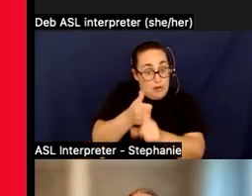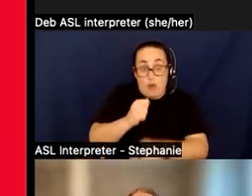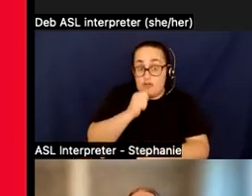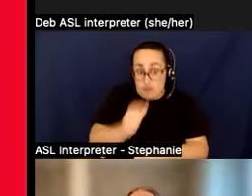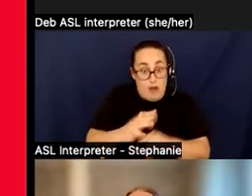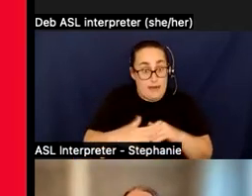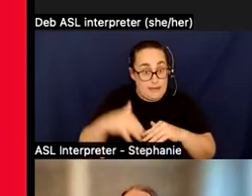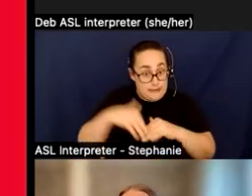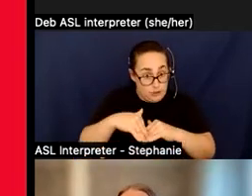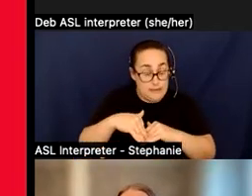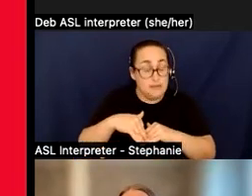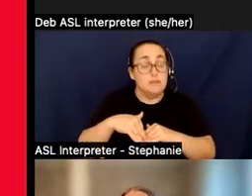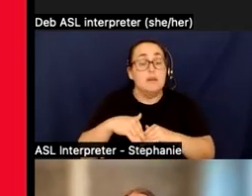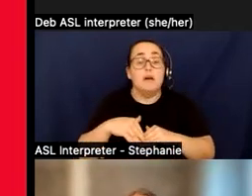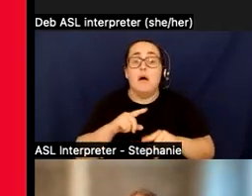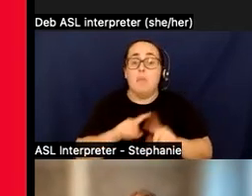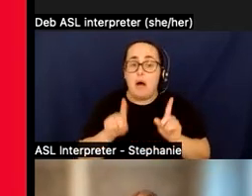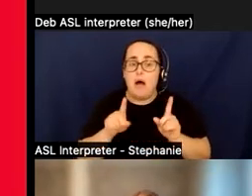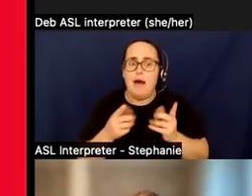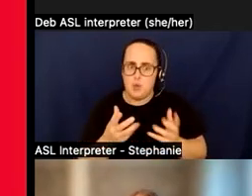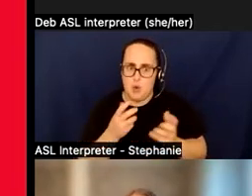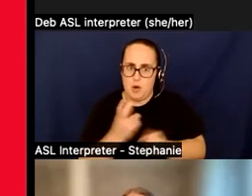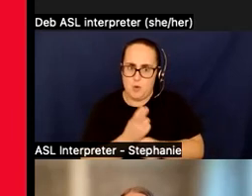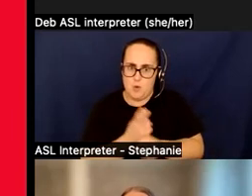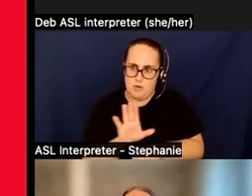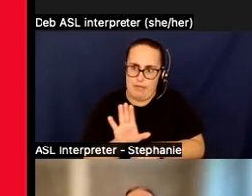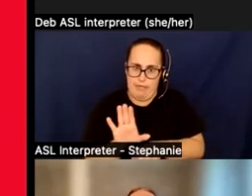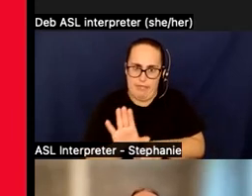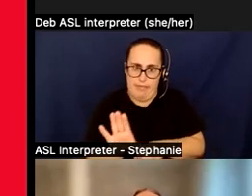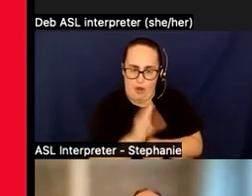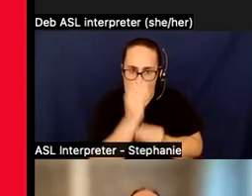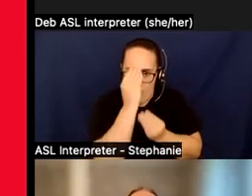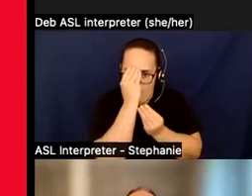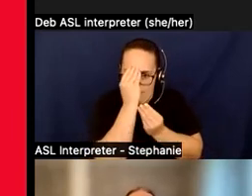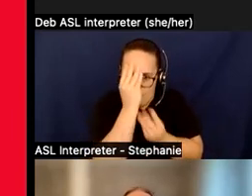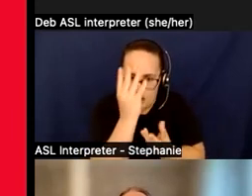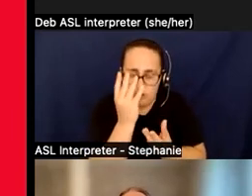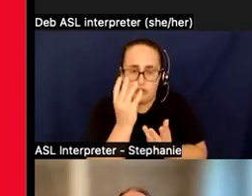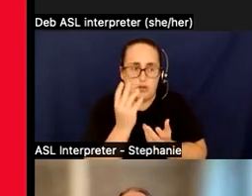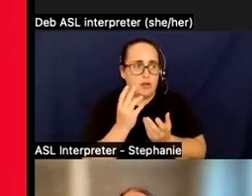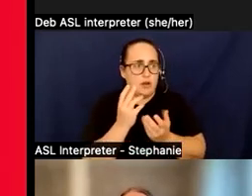Indigenous content work, we want to work with Indigenous people or use Indigenous knowledge